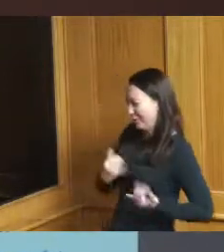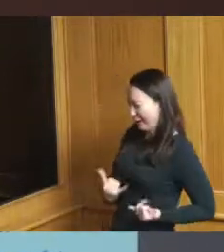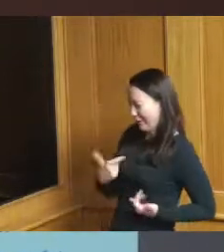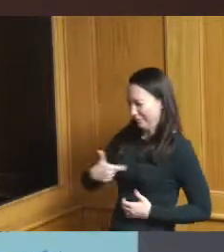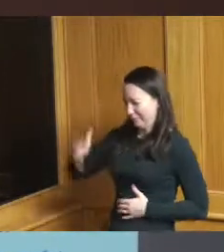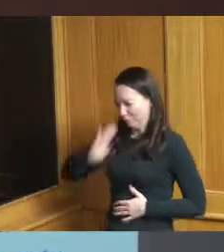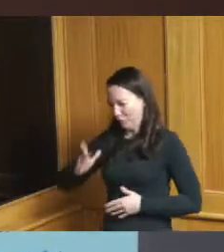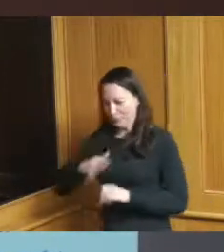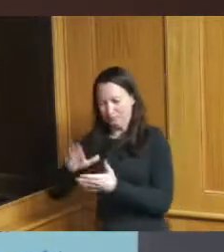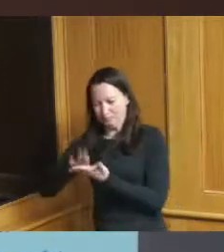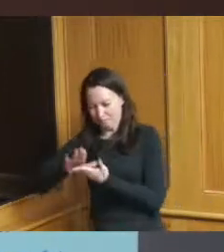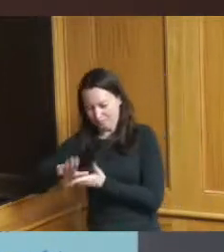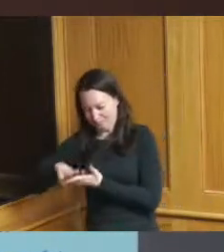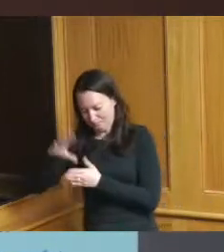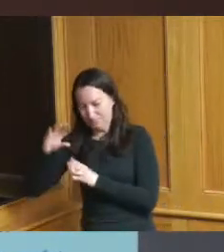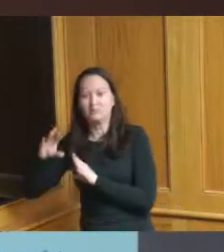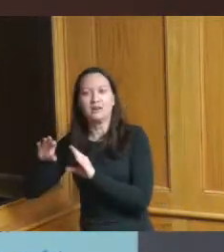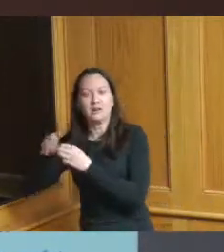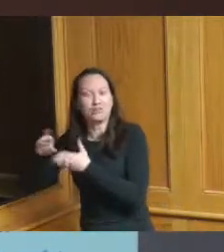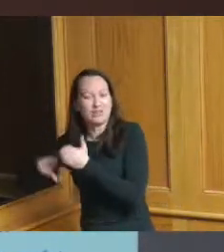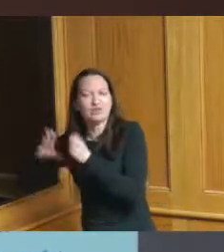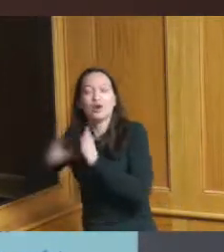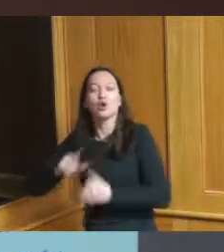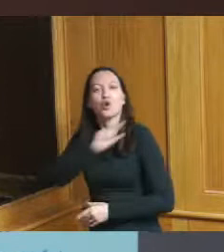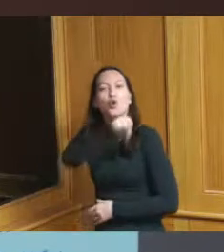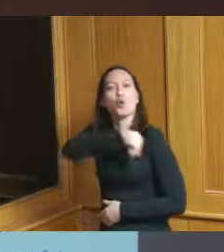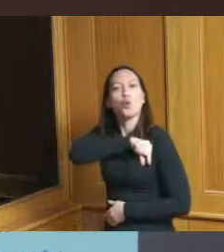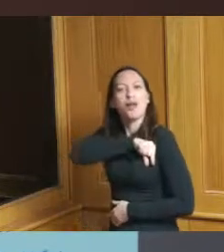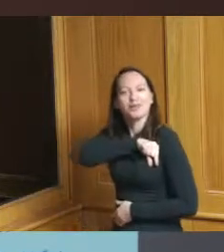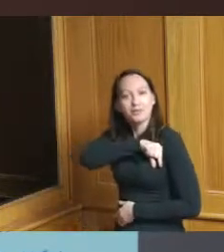and I wanted to make sure we have that qualitative aspect on it to understand